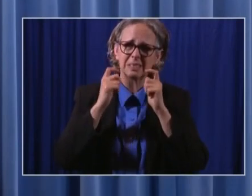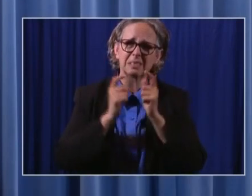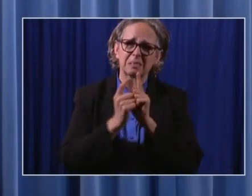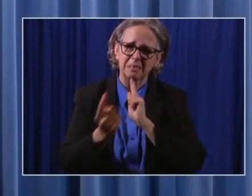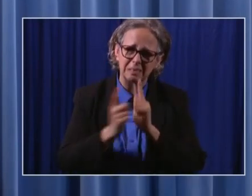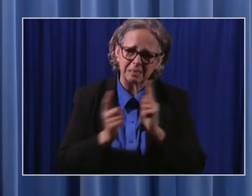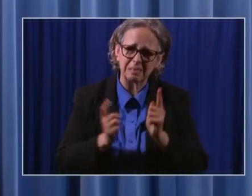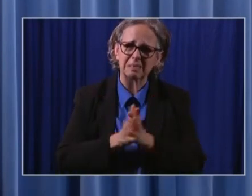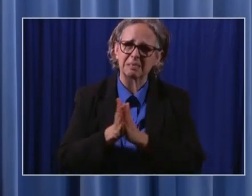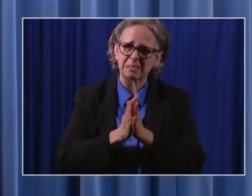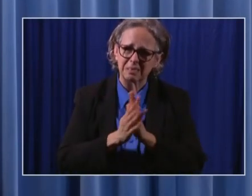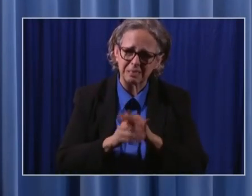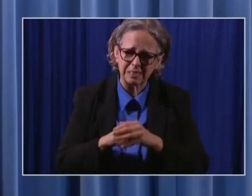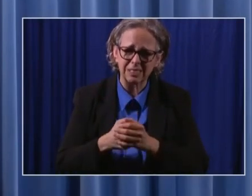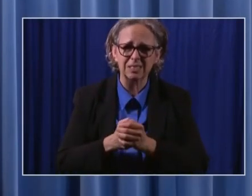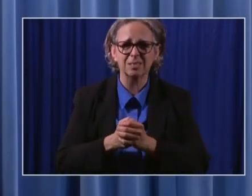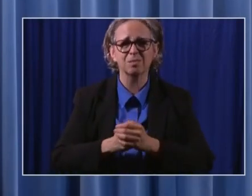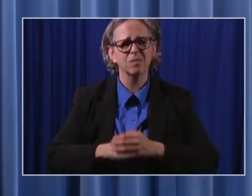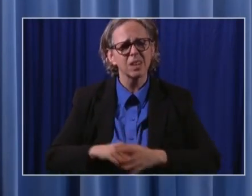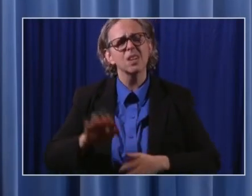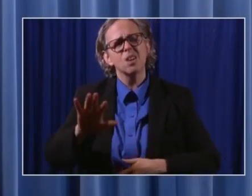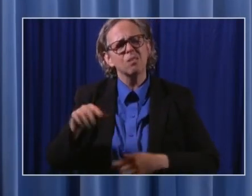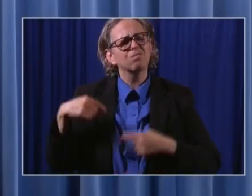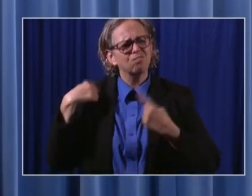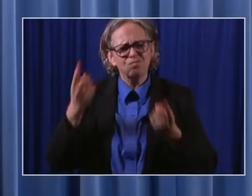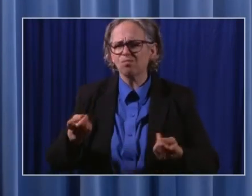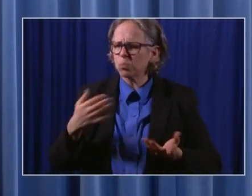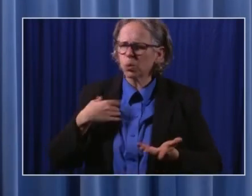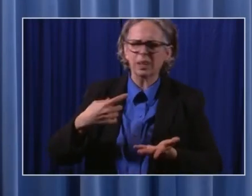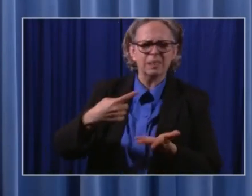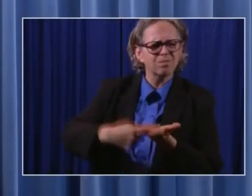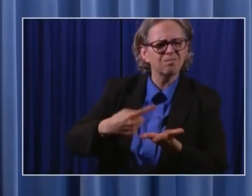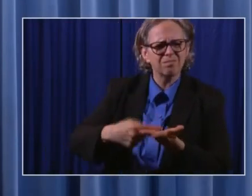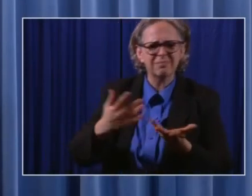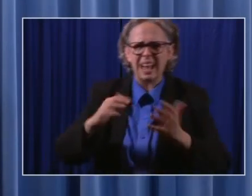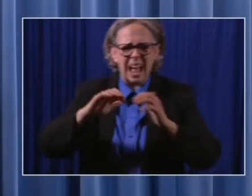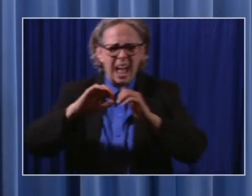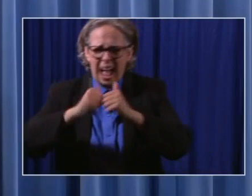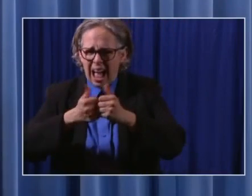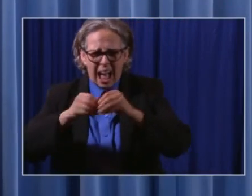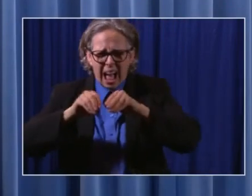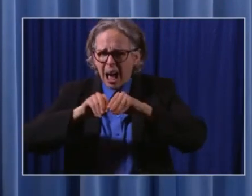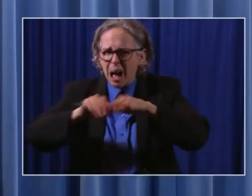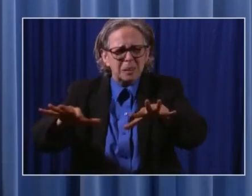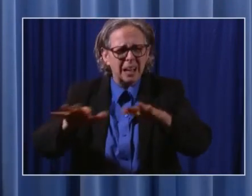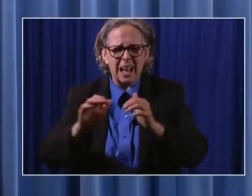FOLLOWING THE LAYERS OF PROTECTION THAT WE CONTINUE TO TALK ABOUT. WE HAVE TALKED A LOT ABOUT LONG-